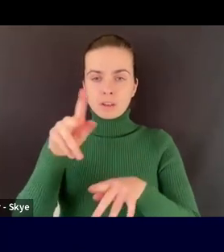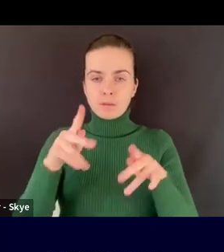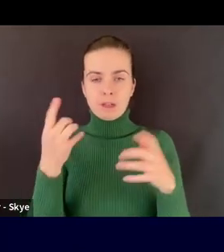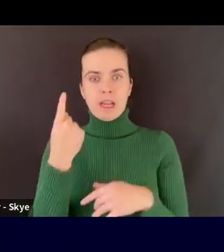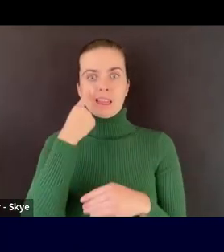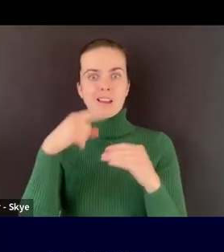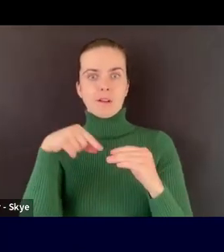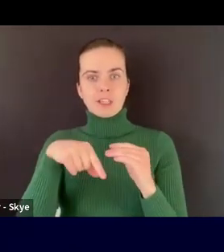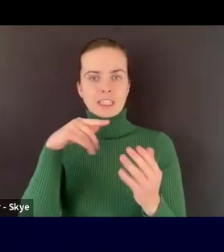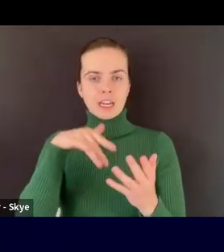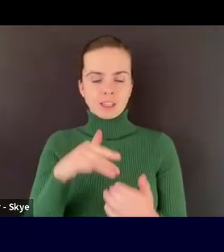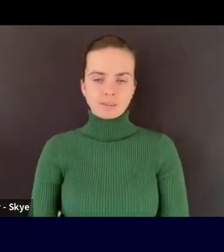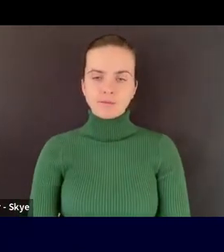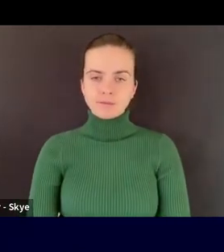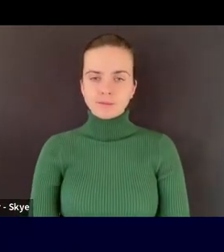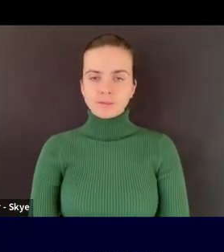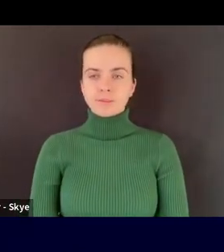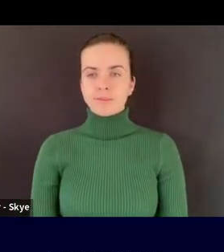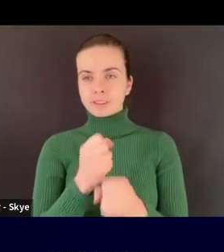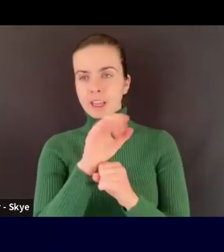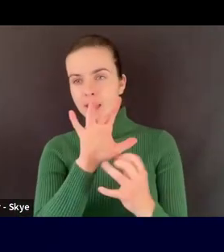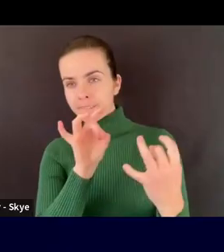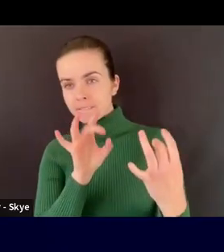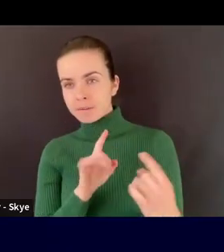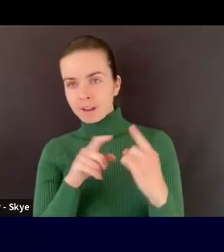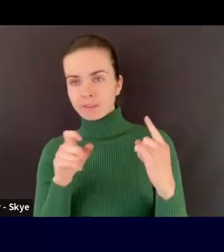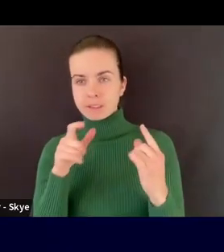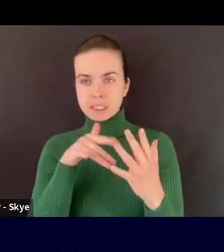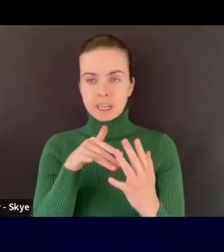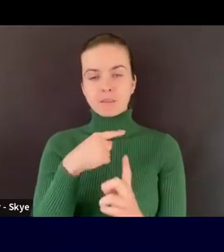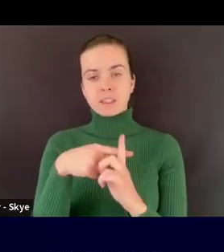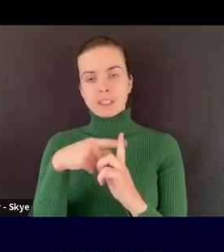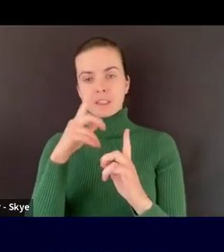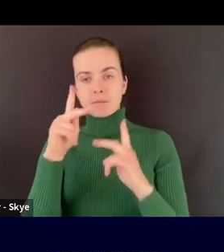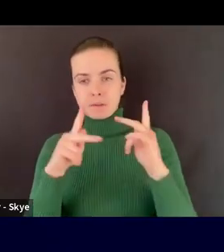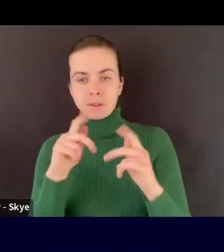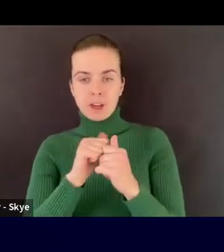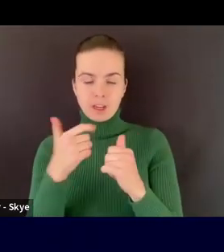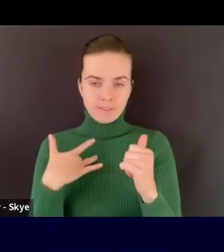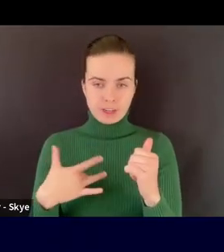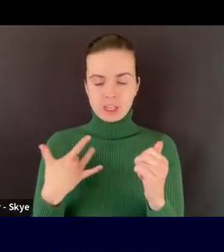it and get their feedback on the study and the numbers and how they feel. Maybe that